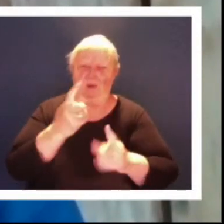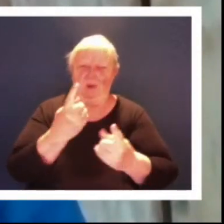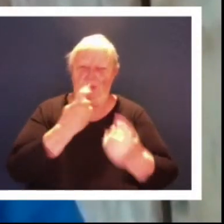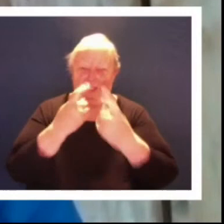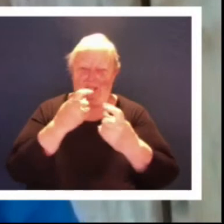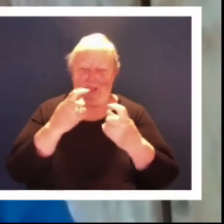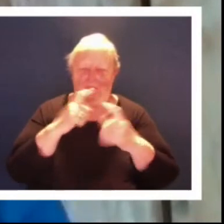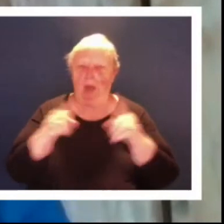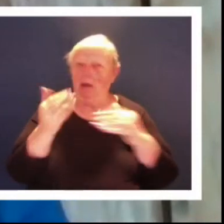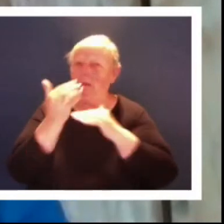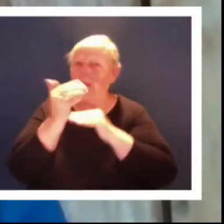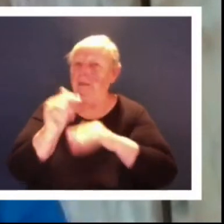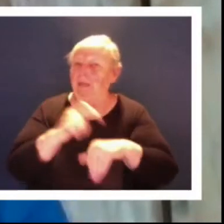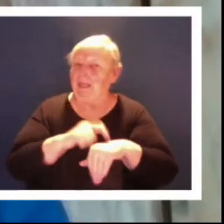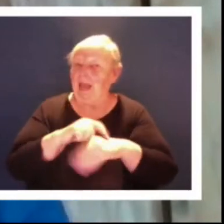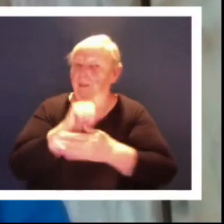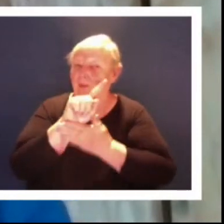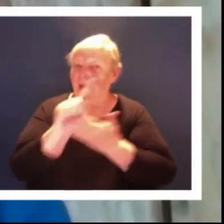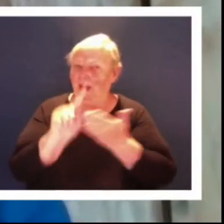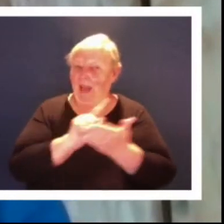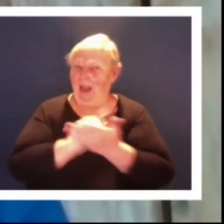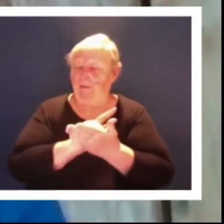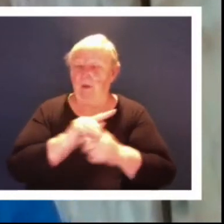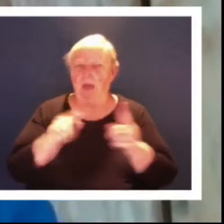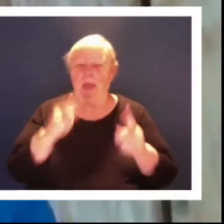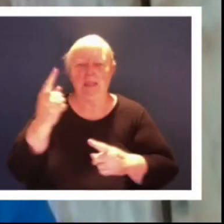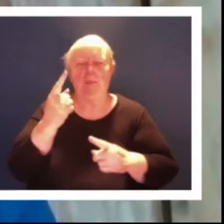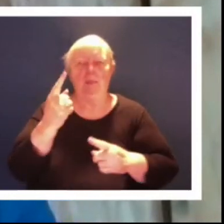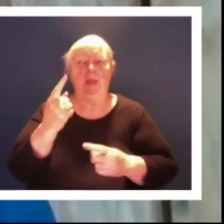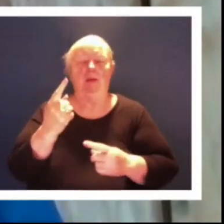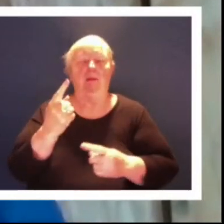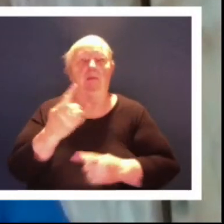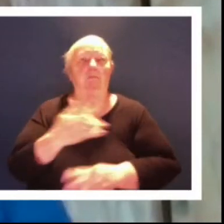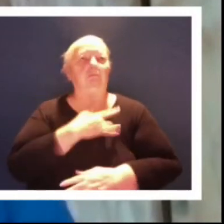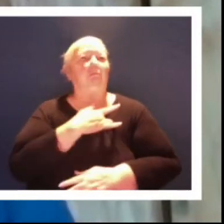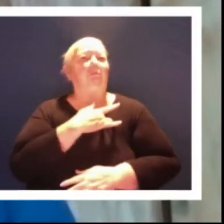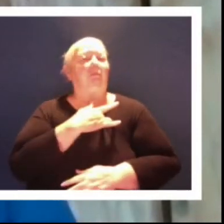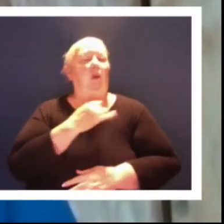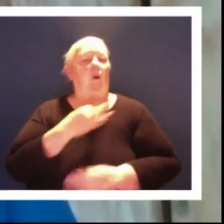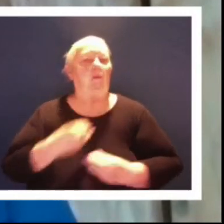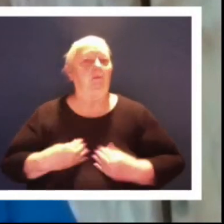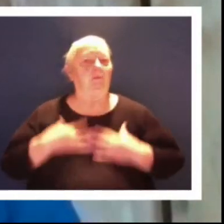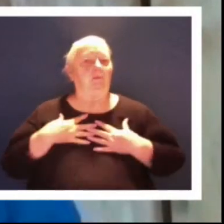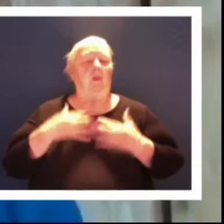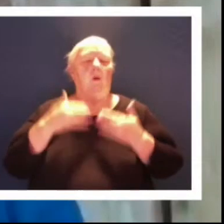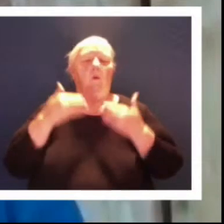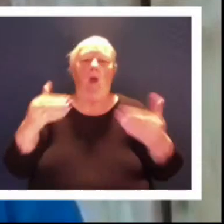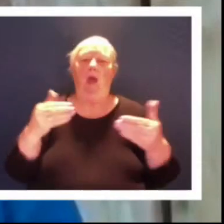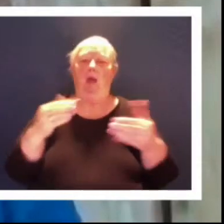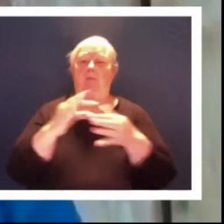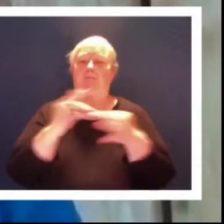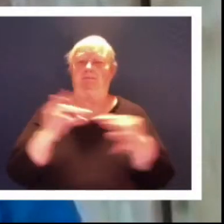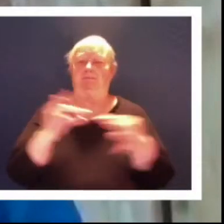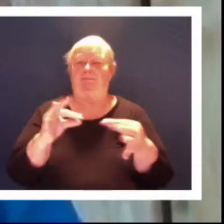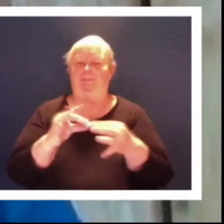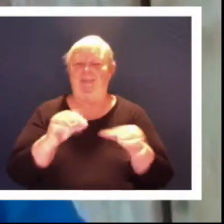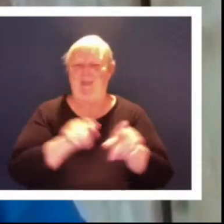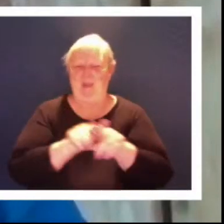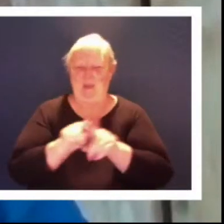And if something strikes you or inspires you please feel free to share that also. And now, it's time for TEDx.